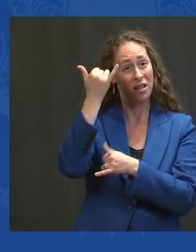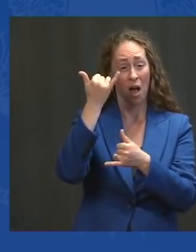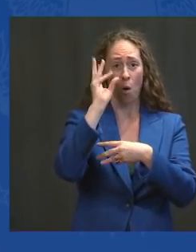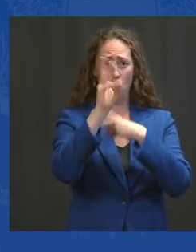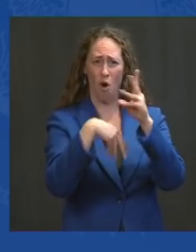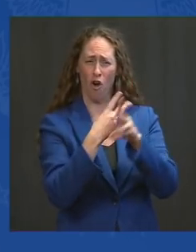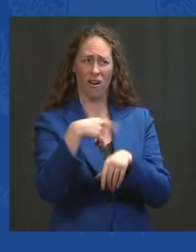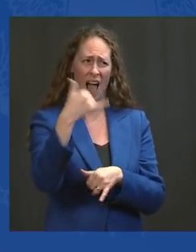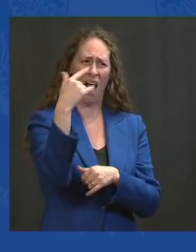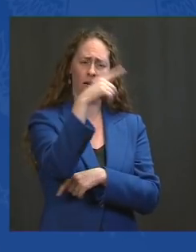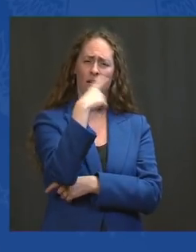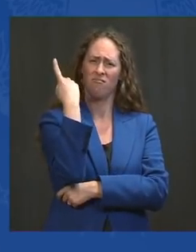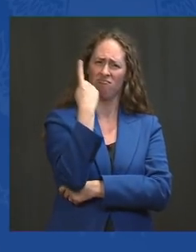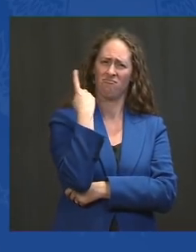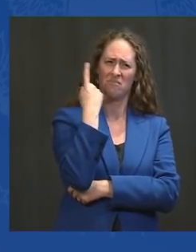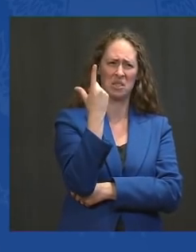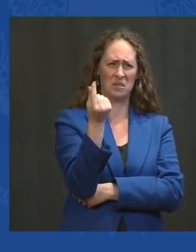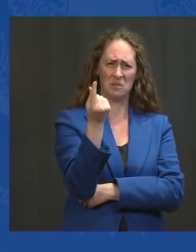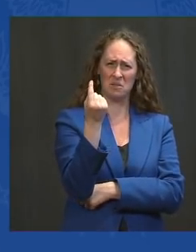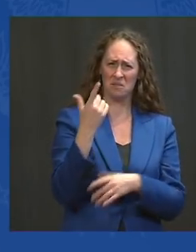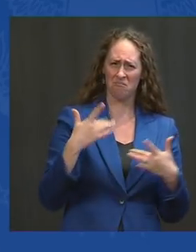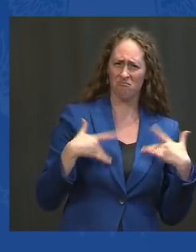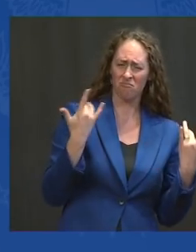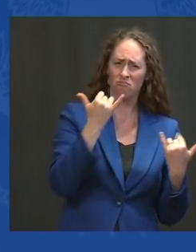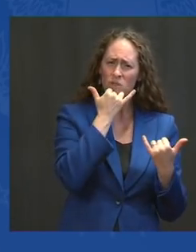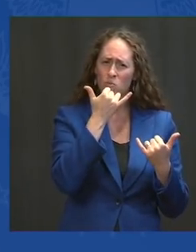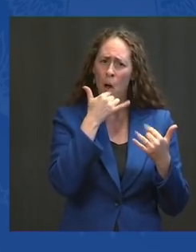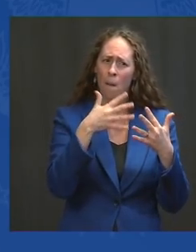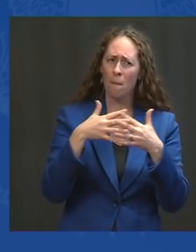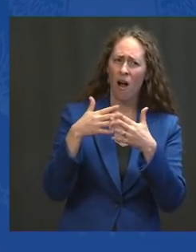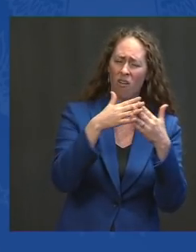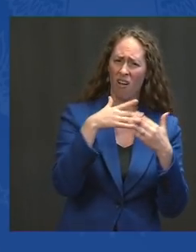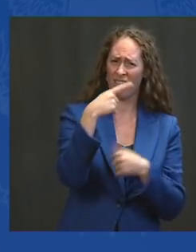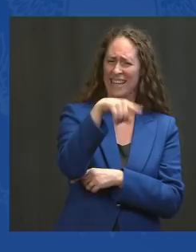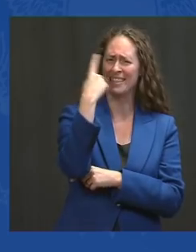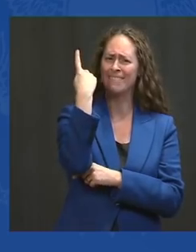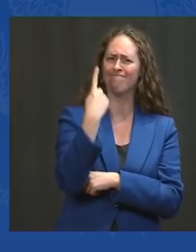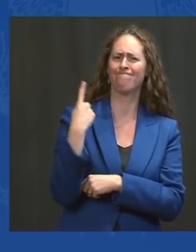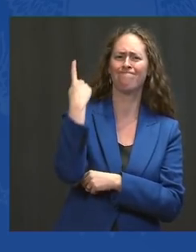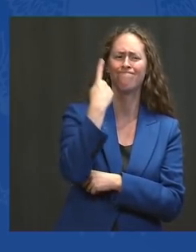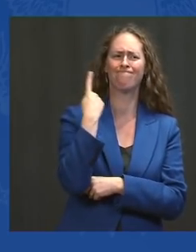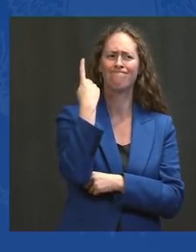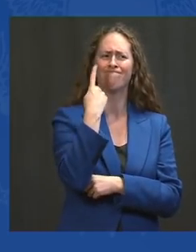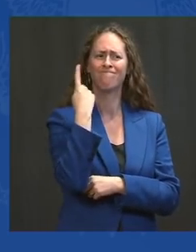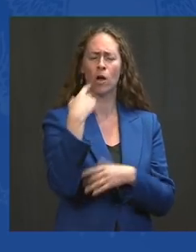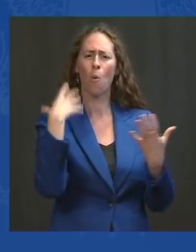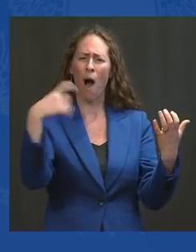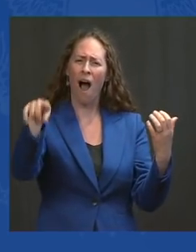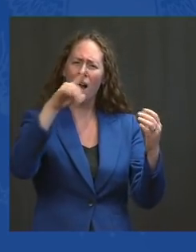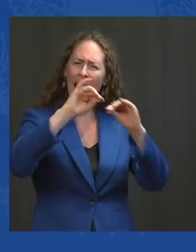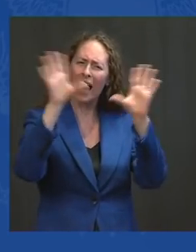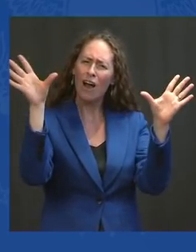"What is America going to do?" But we also have to clear-eyed about the obstruction we face.